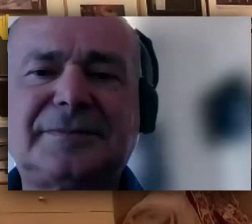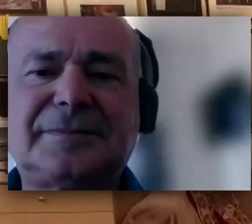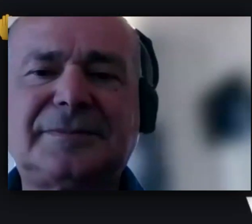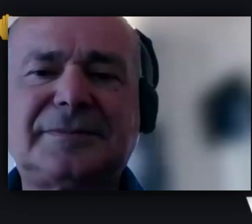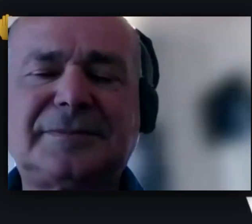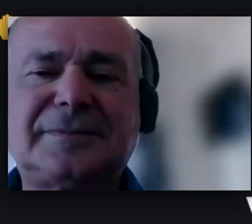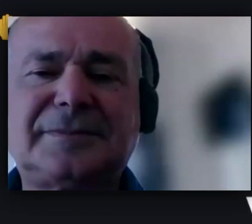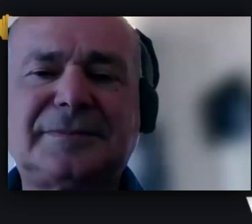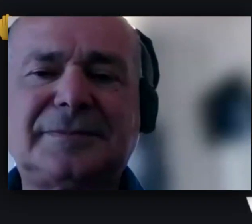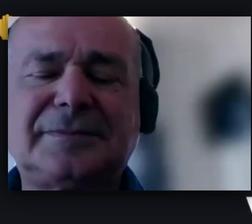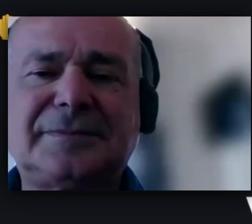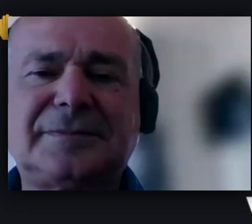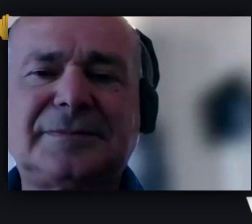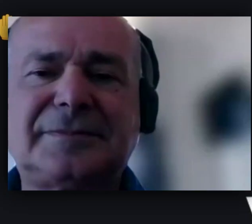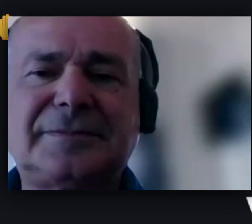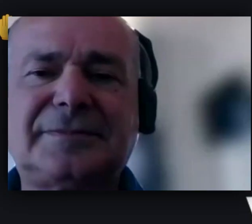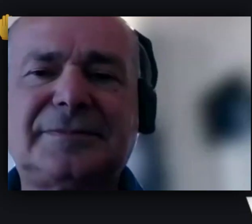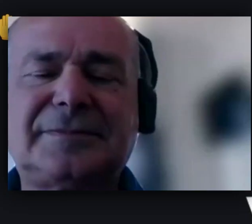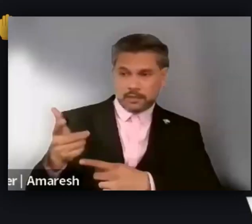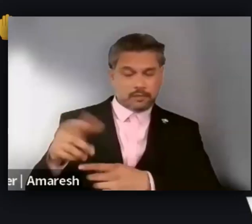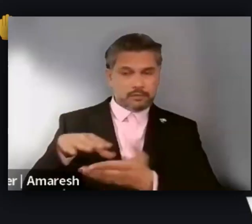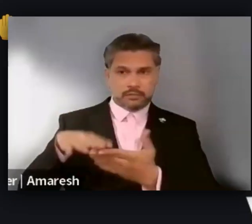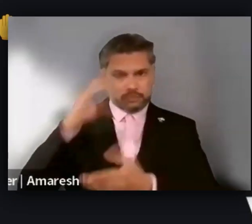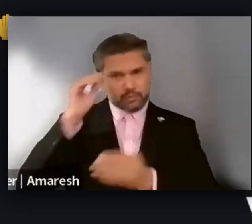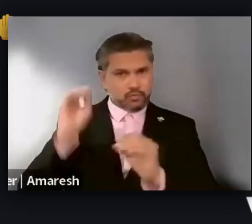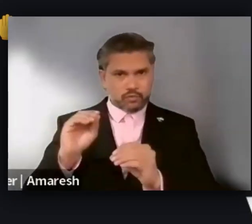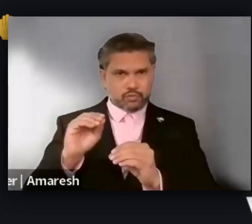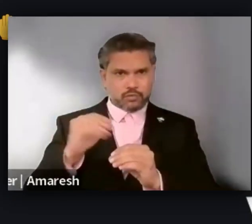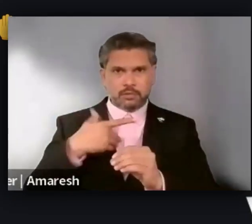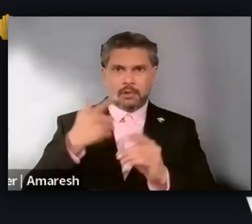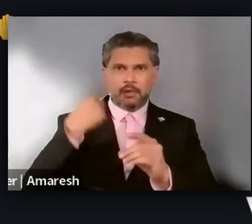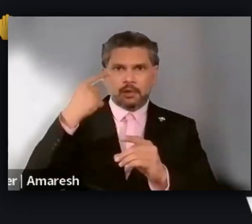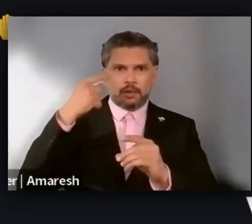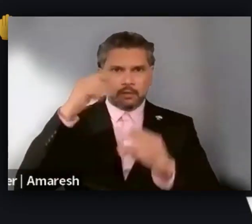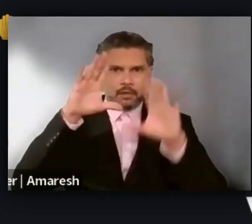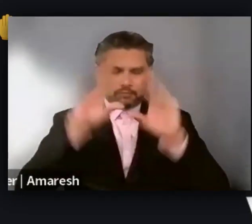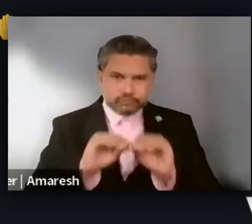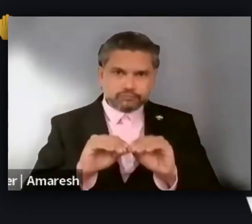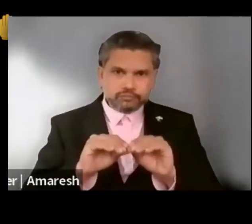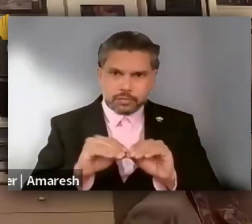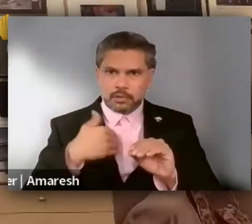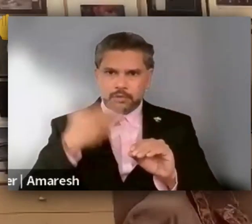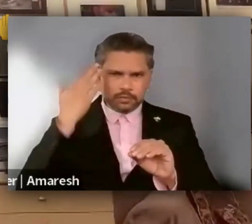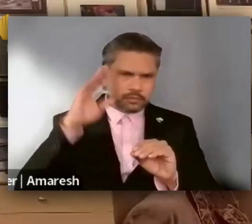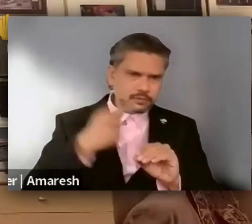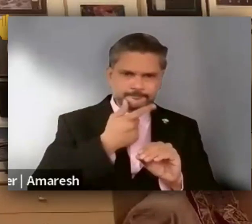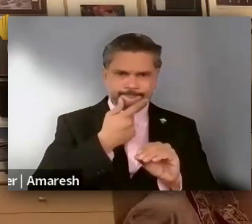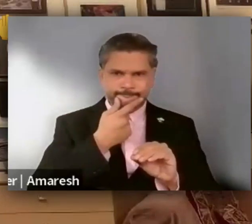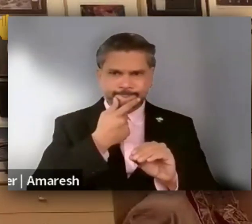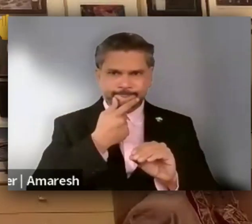do inferencing. They don't learn on their own. I see my video just got turned off. I don't know why that happened.